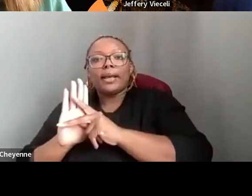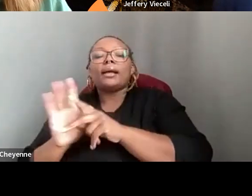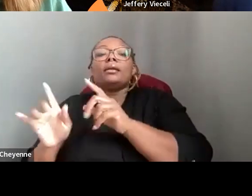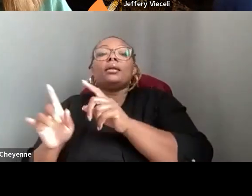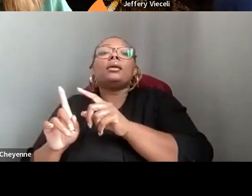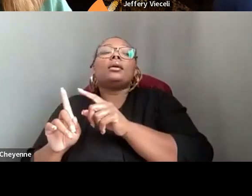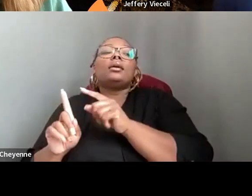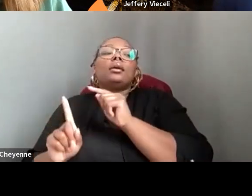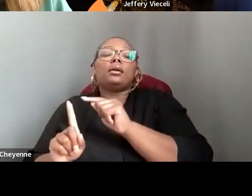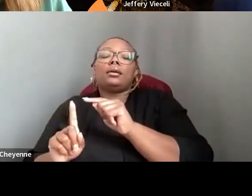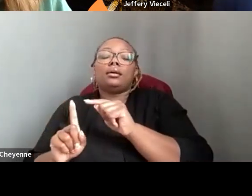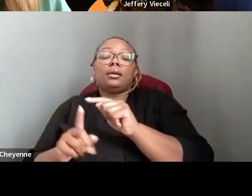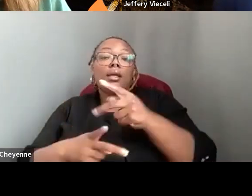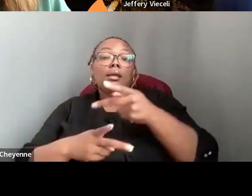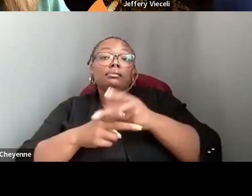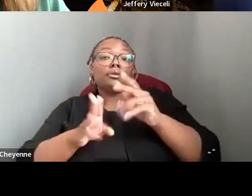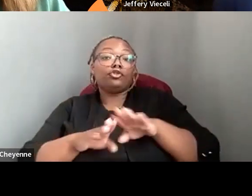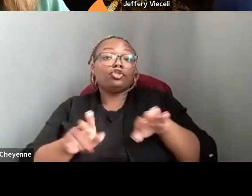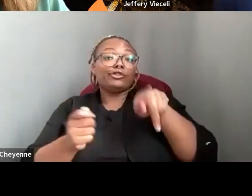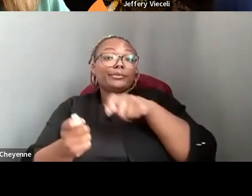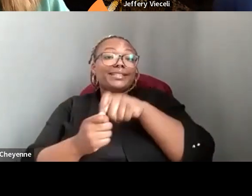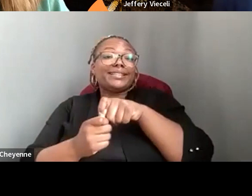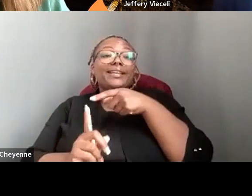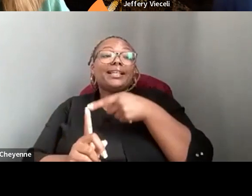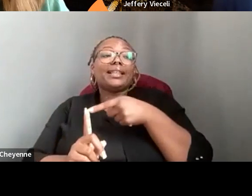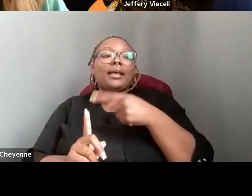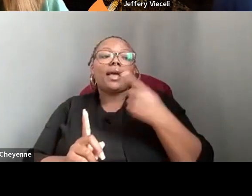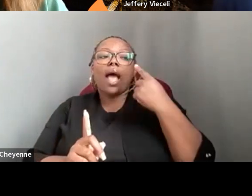When -- childcare specifically, I think if it's included